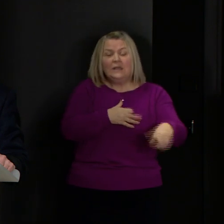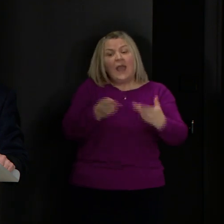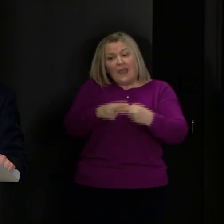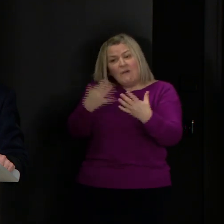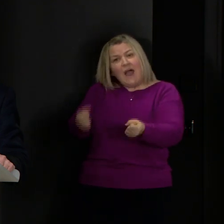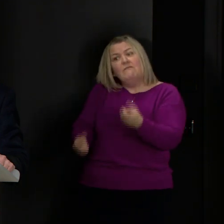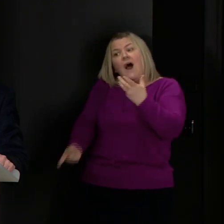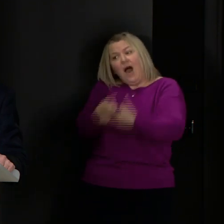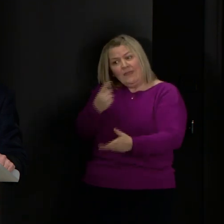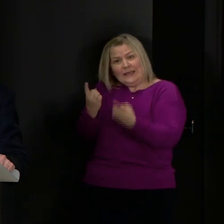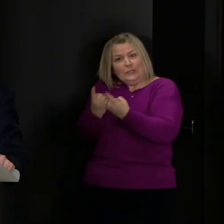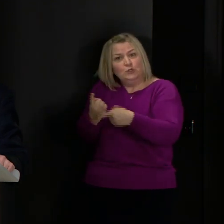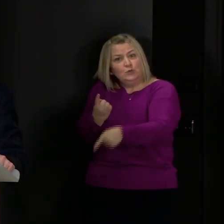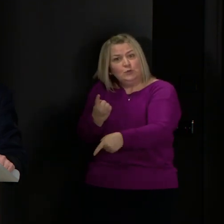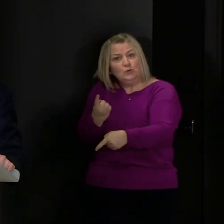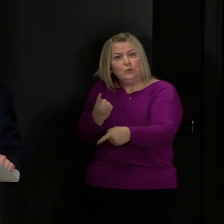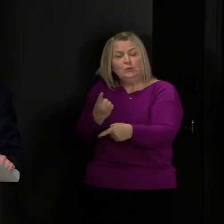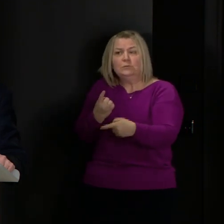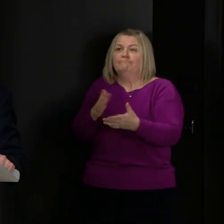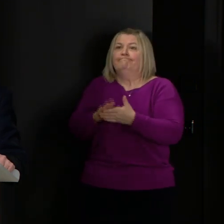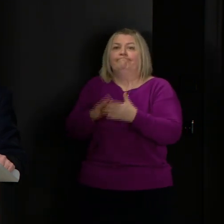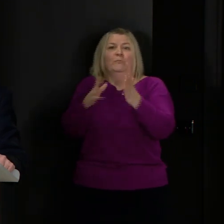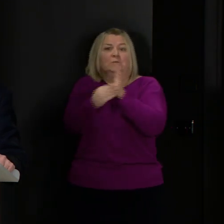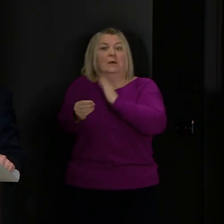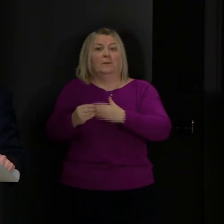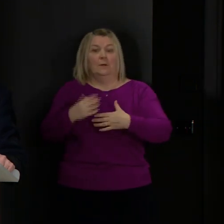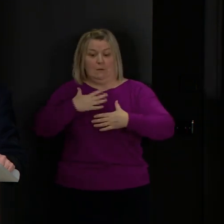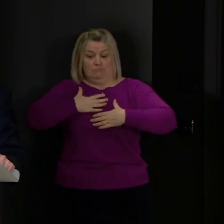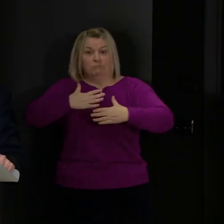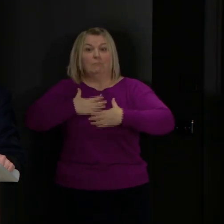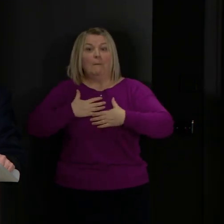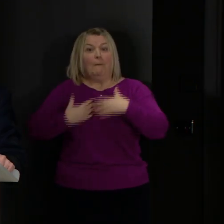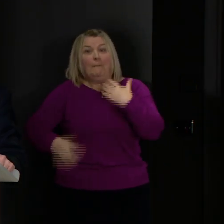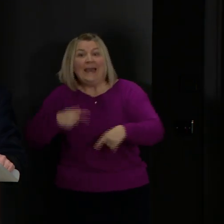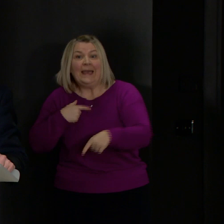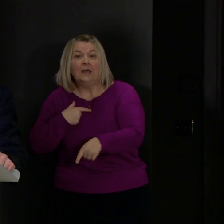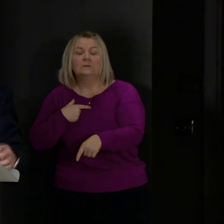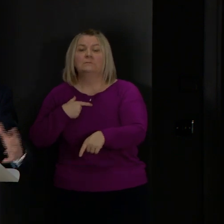particularly worrying symptoms like chest pain, or new symptoms such as a new